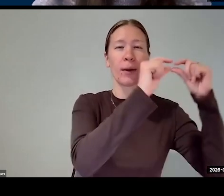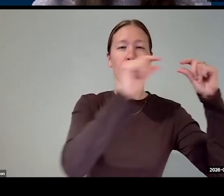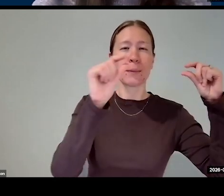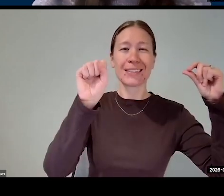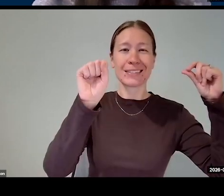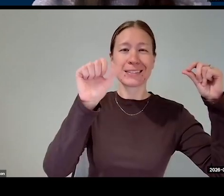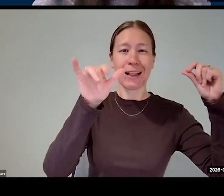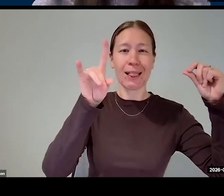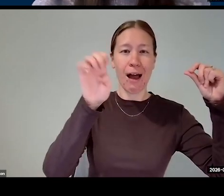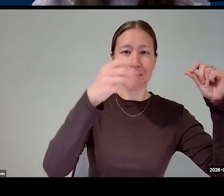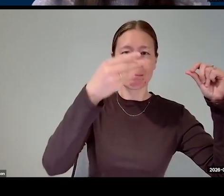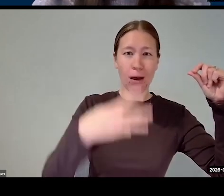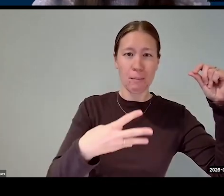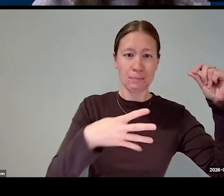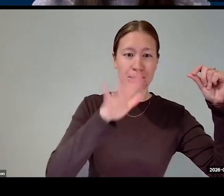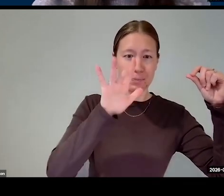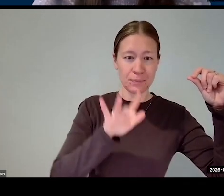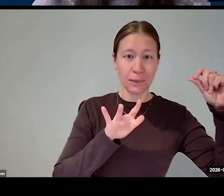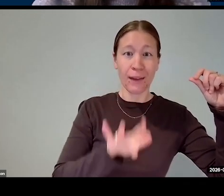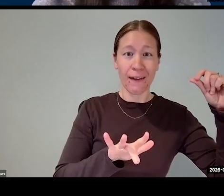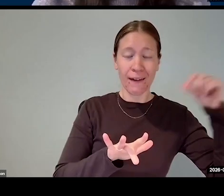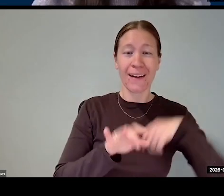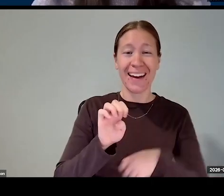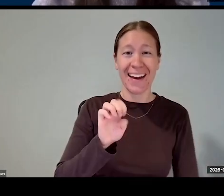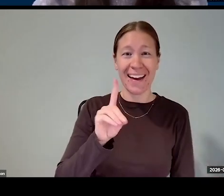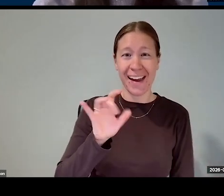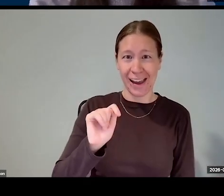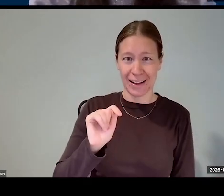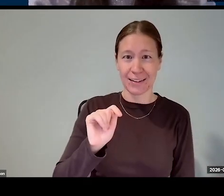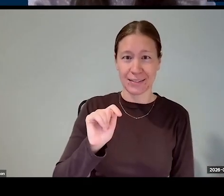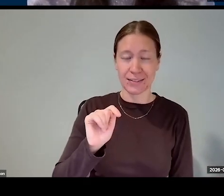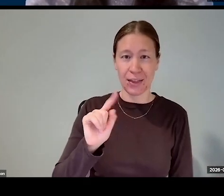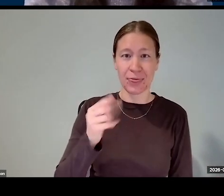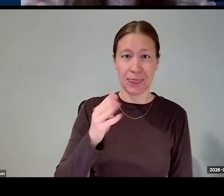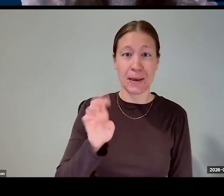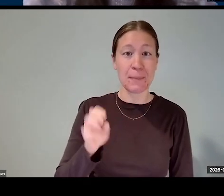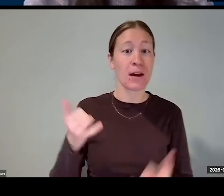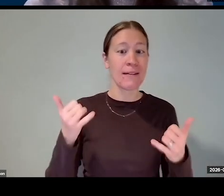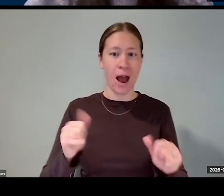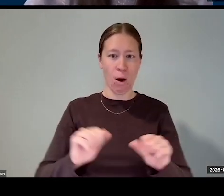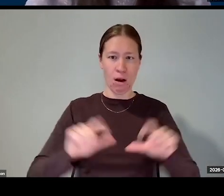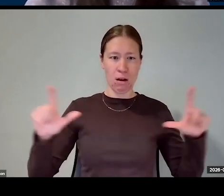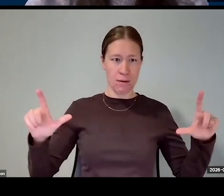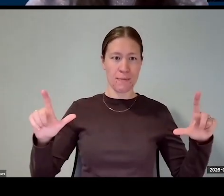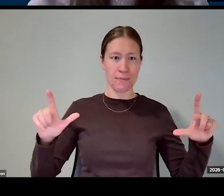and choose edit theme from the dropdown options. This opens up a popup window that allows you